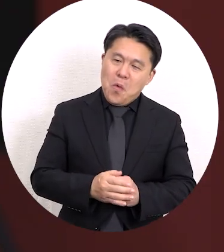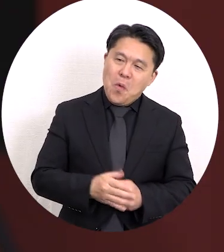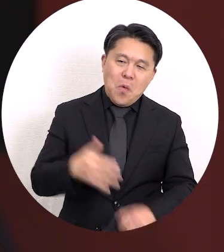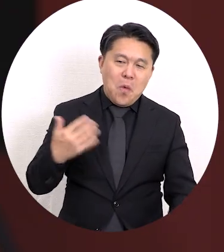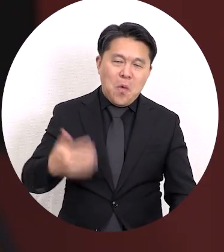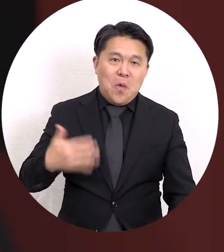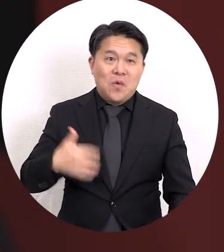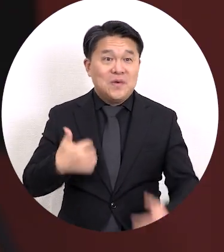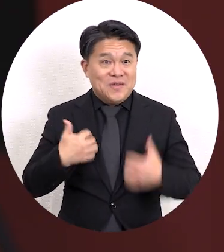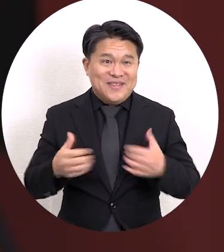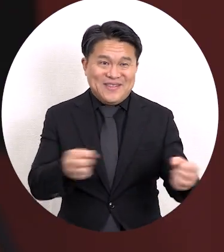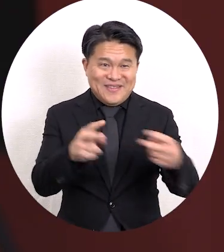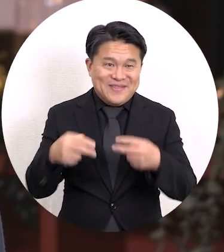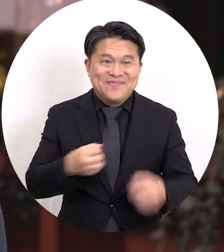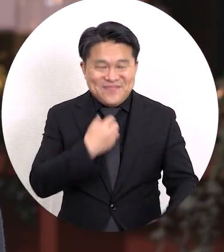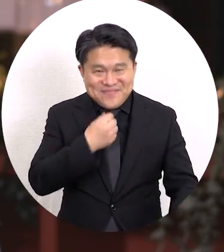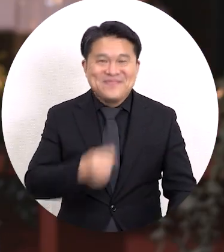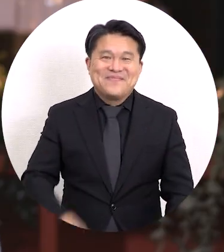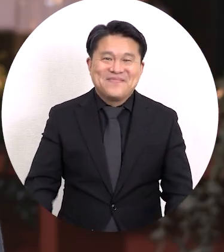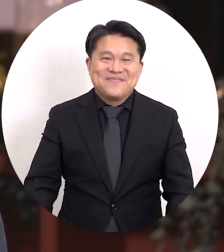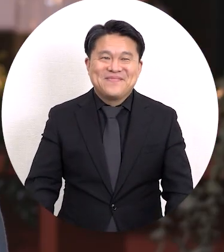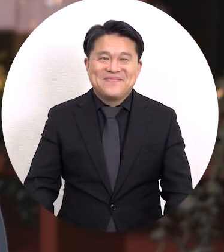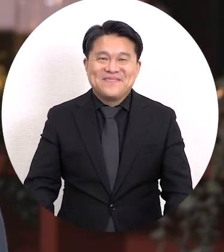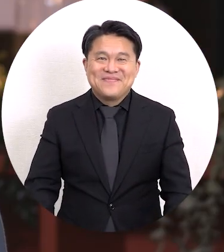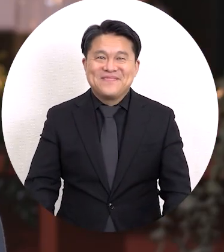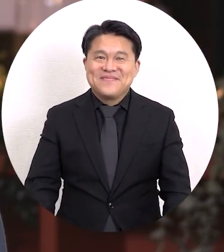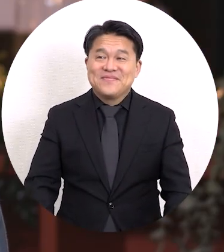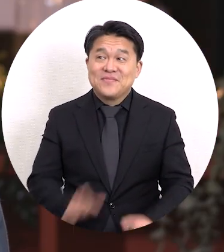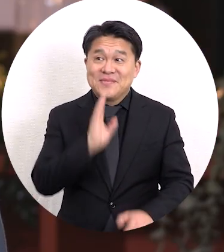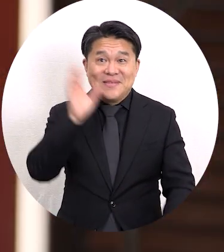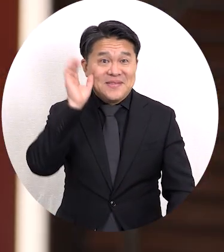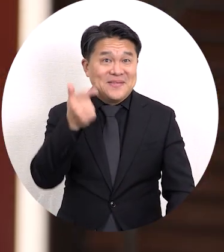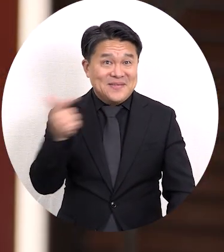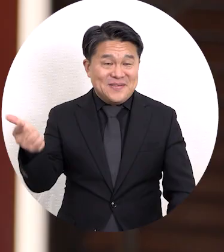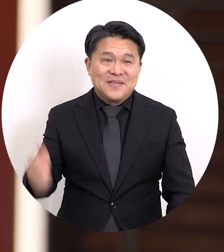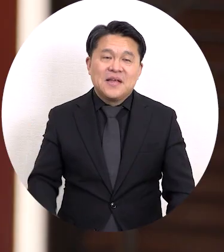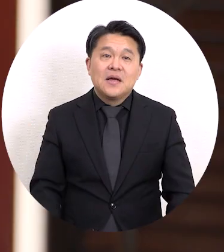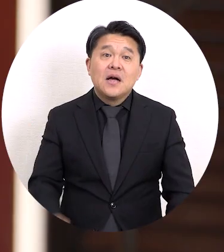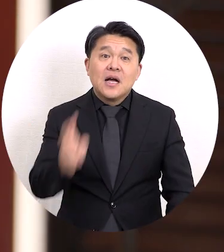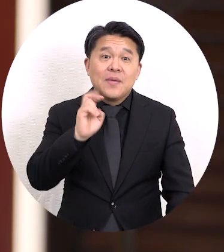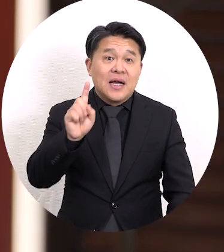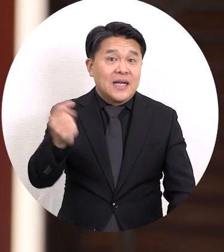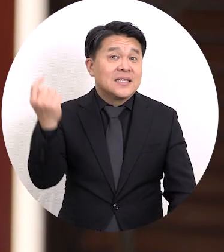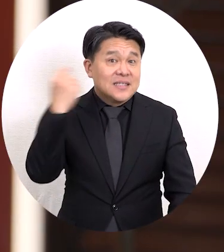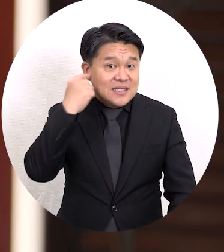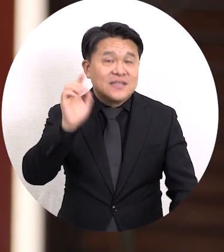I hope we have an enjoyable and insightful discussion. Let's listen to a piece of music first,